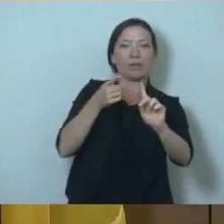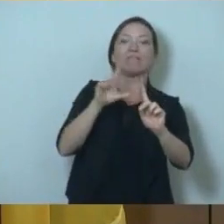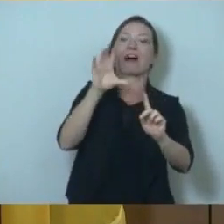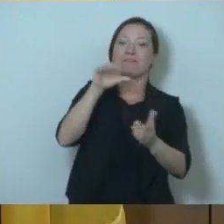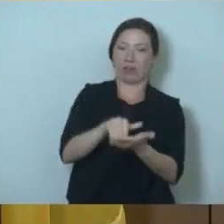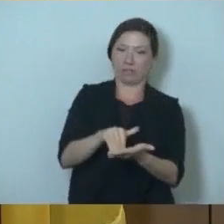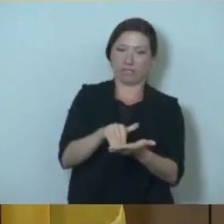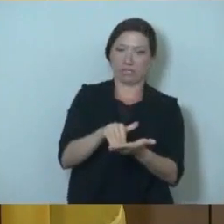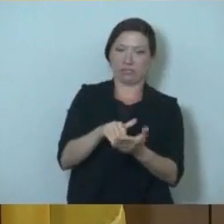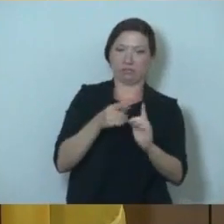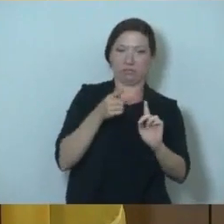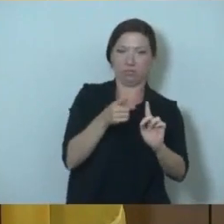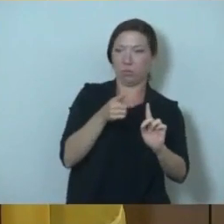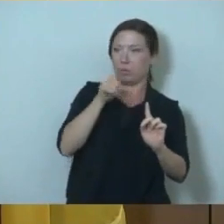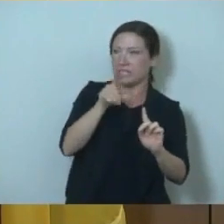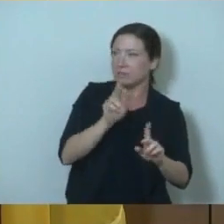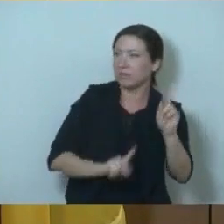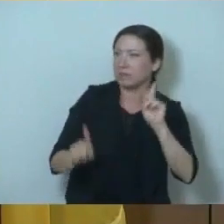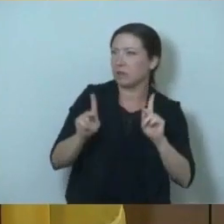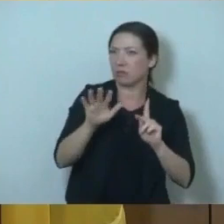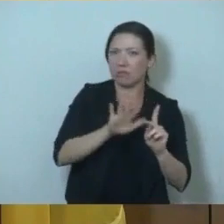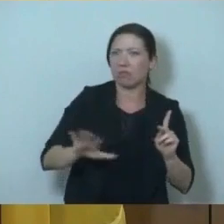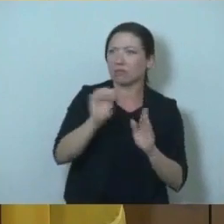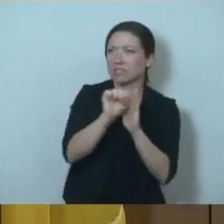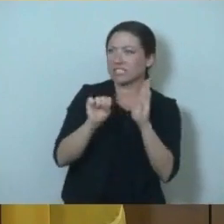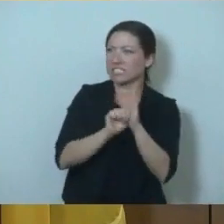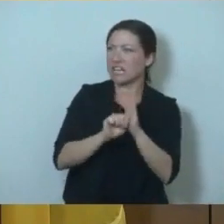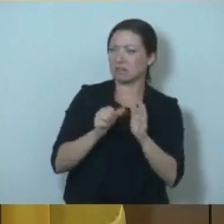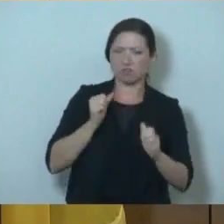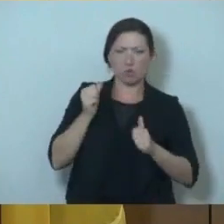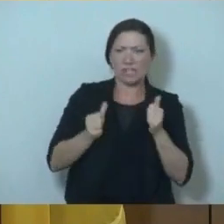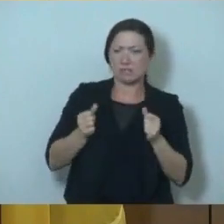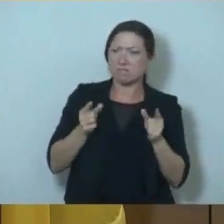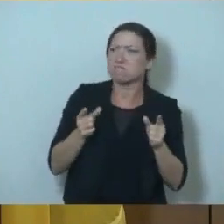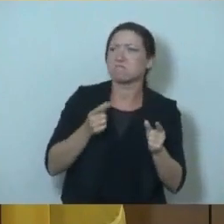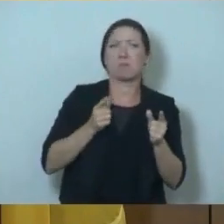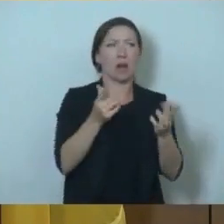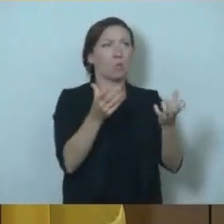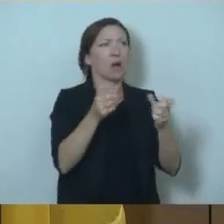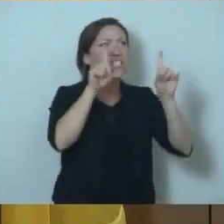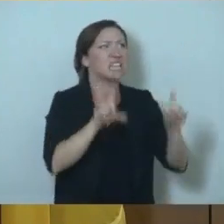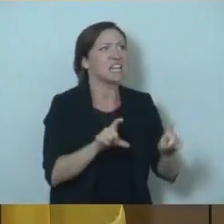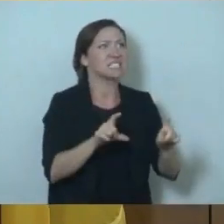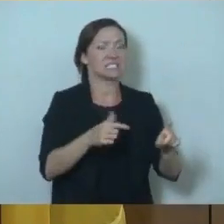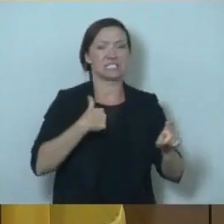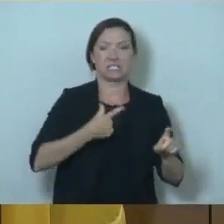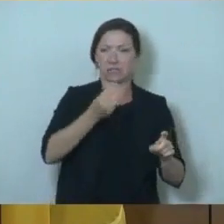WE NEED INDIVIDUALS IN THE STATE TO BE GRACIVE AND ASSERTIVE TO TELL US WHO YOU ARE. WHERE YOU ARE.